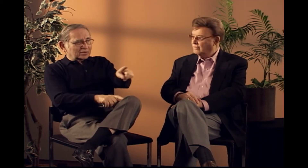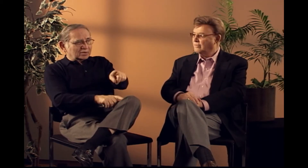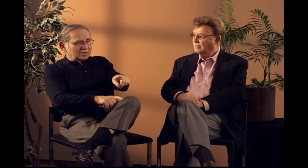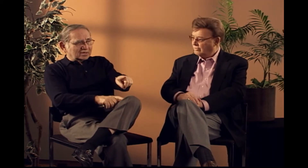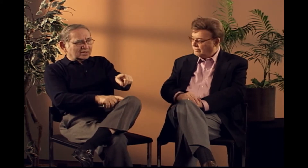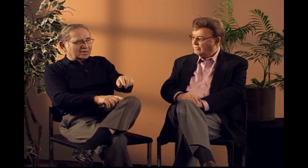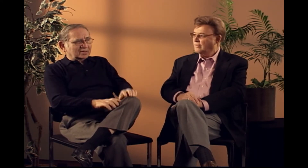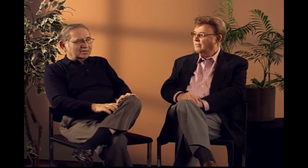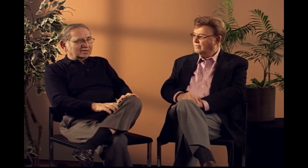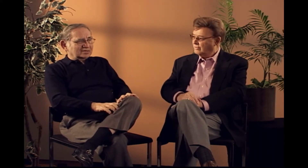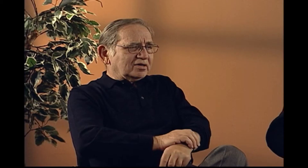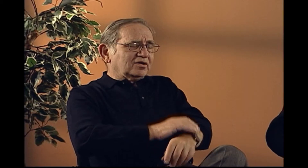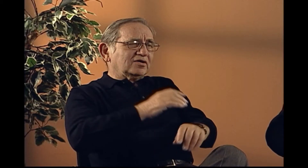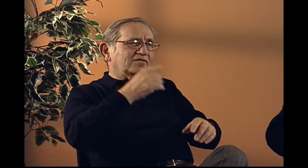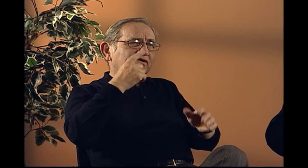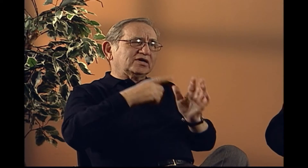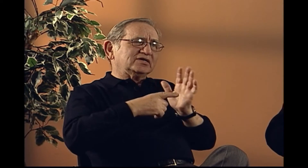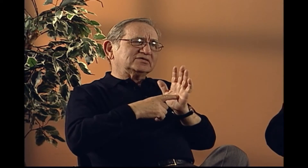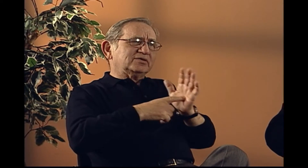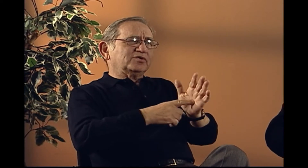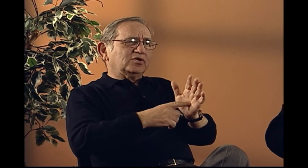from actors and actresses, they, too, experienced the same thing.